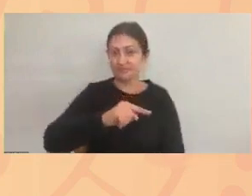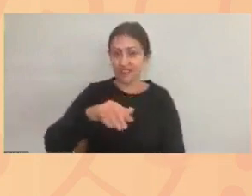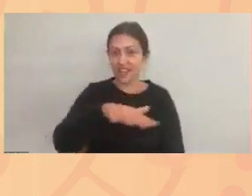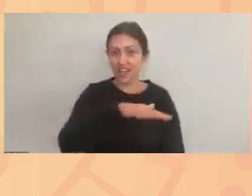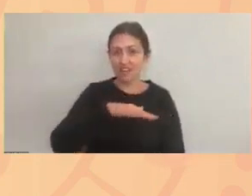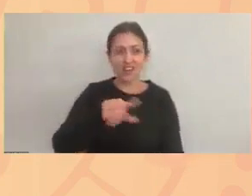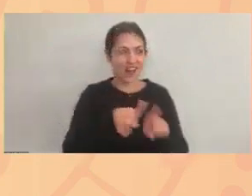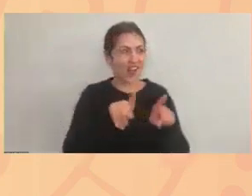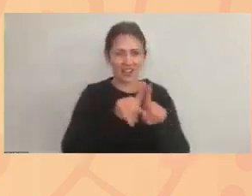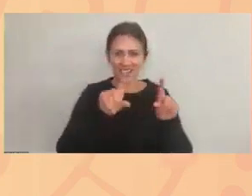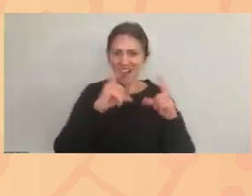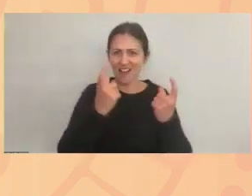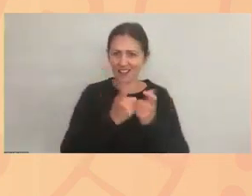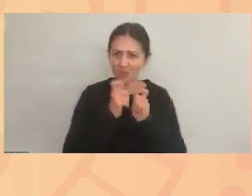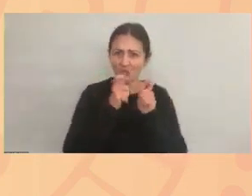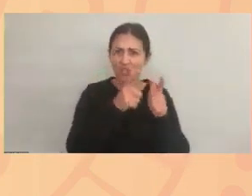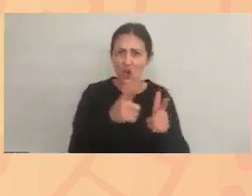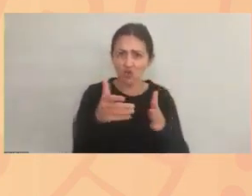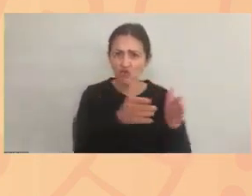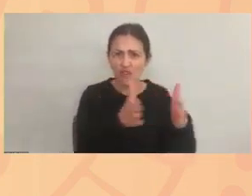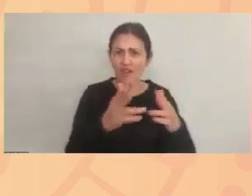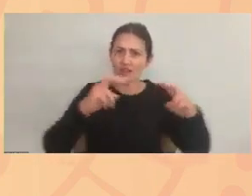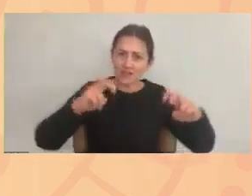We go out there, we tell stories.